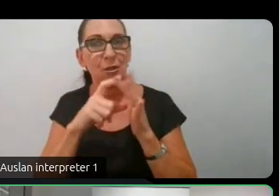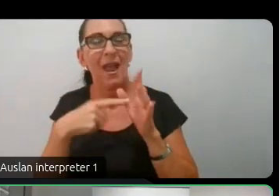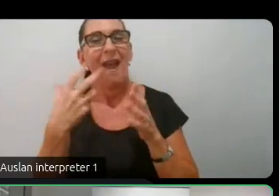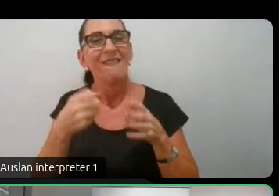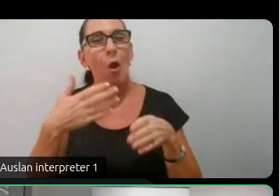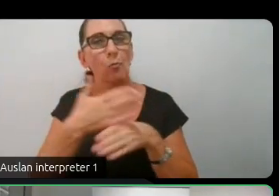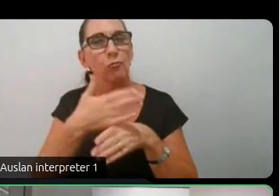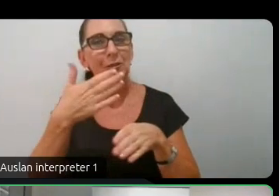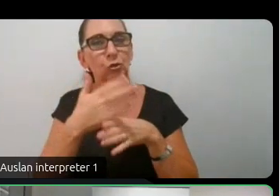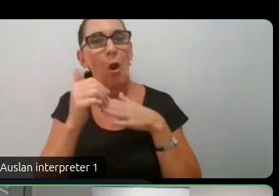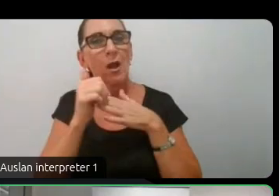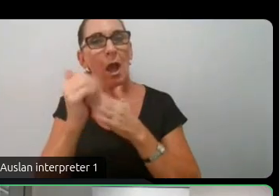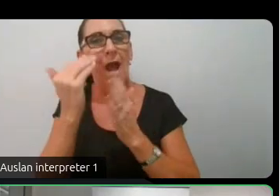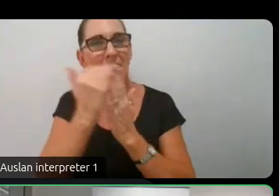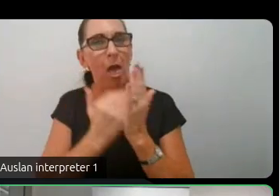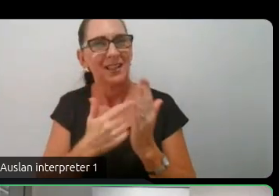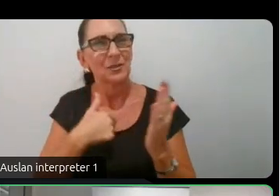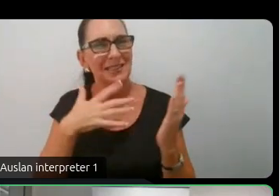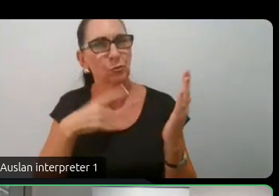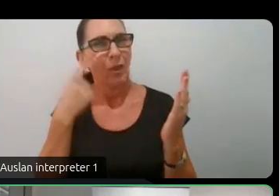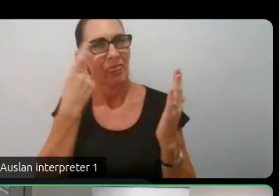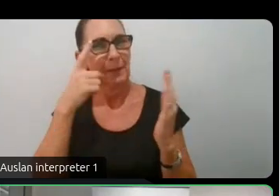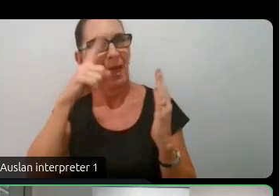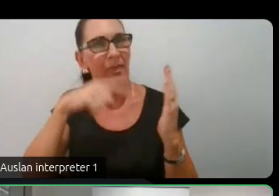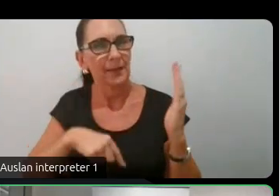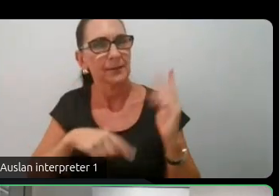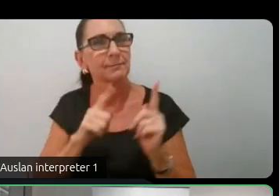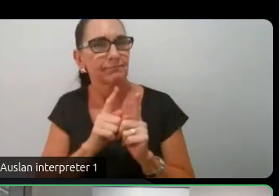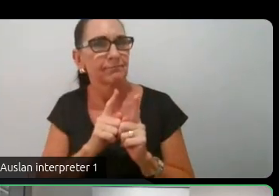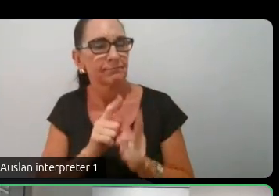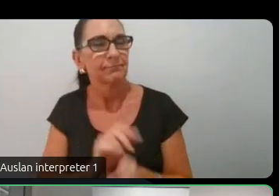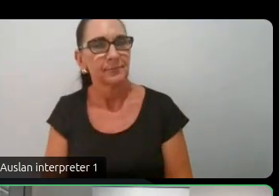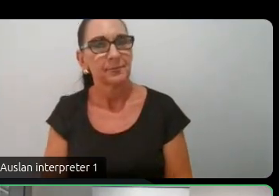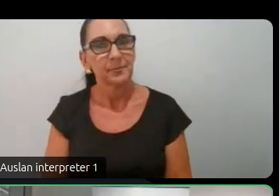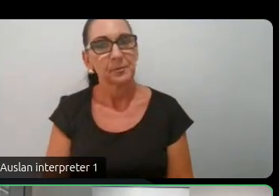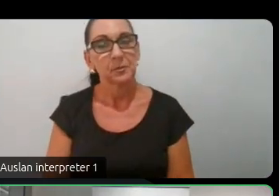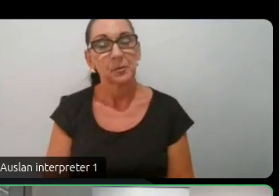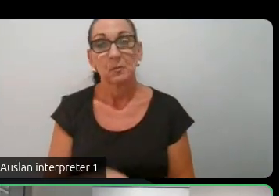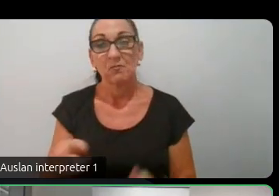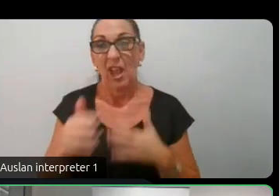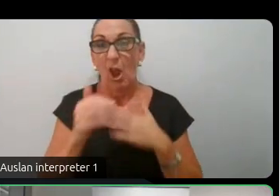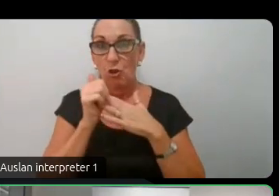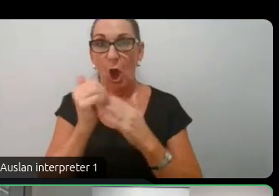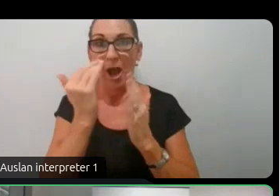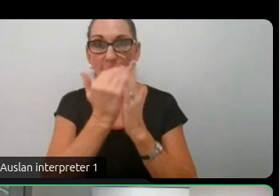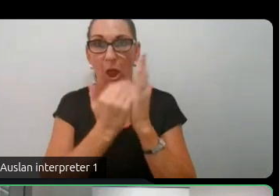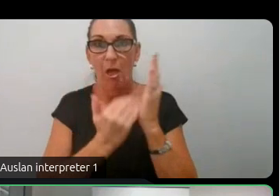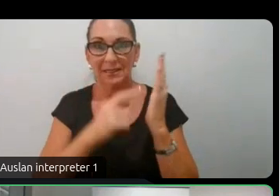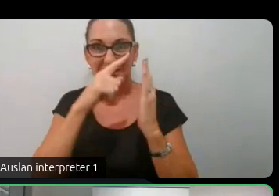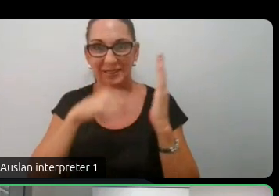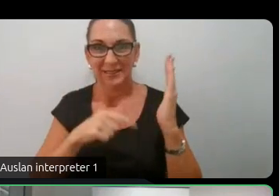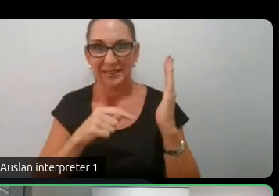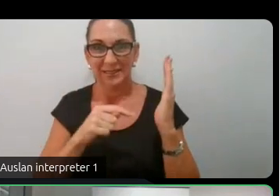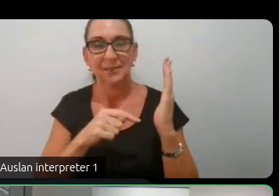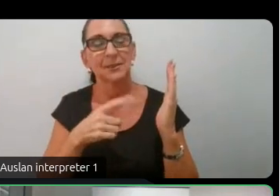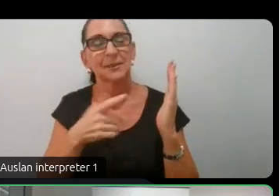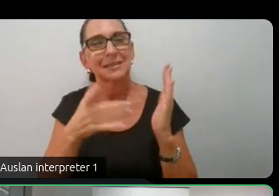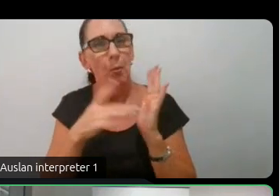need to be considered as well um in terms of the guidelines it's important to note that where the